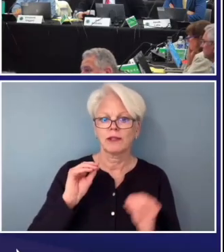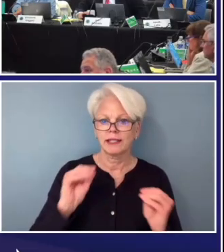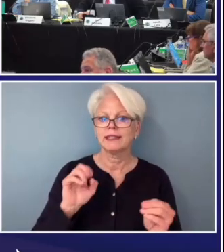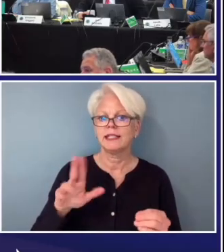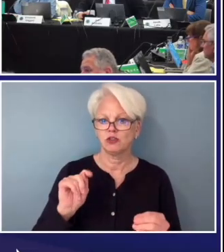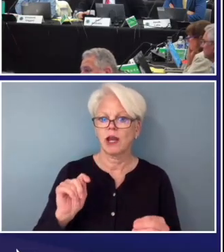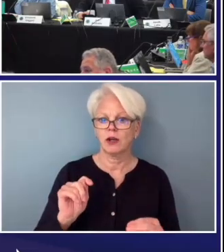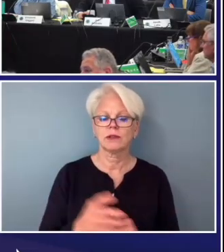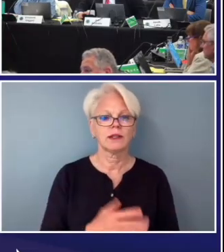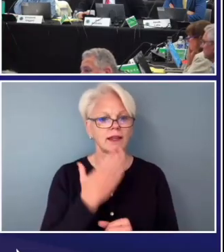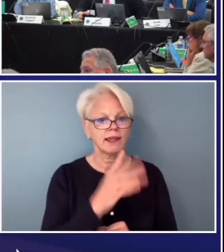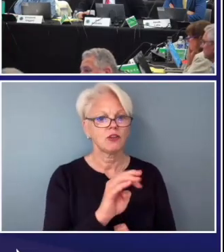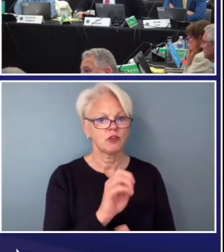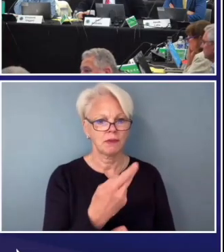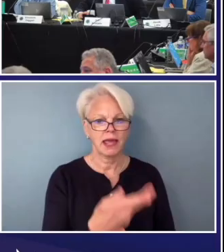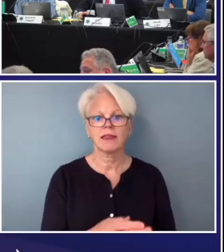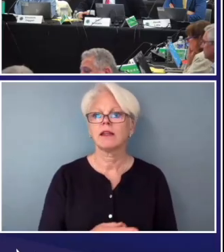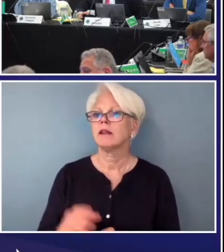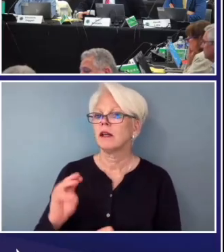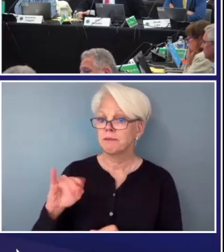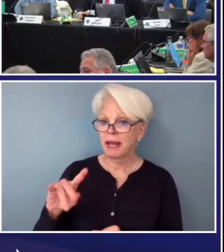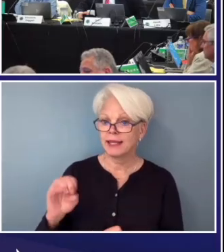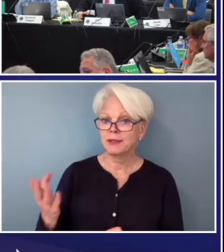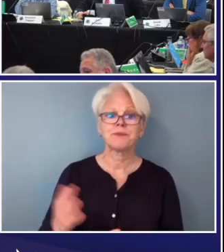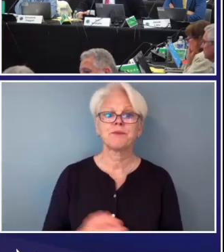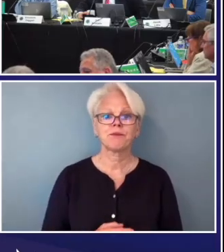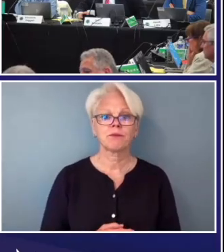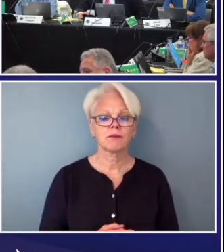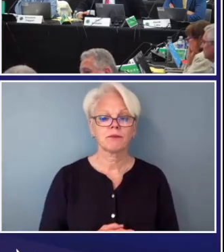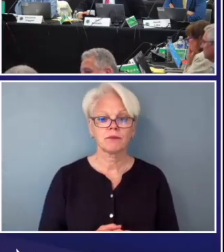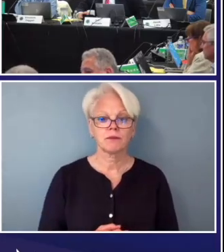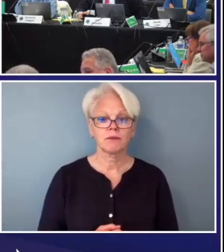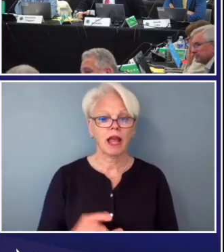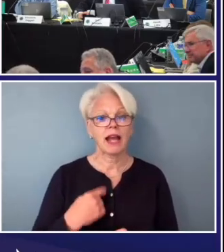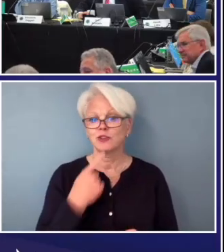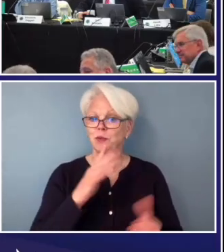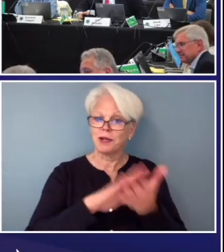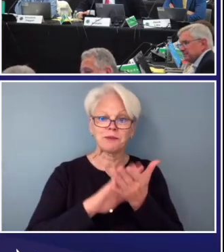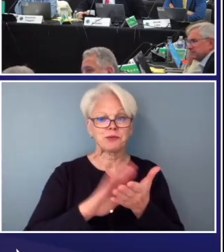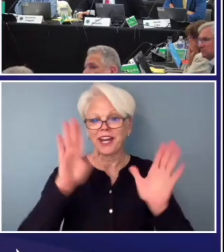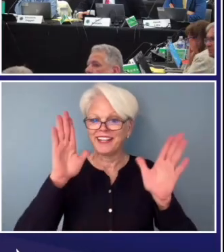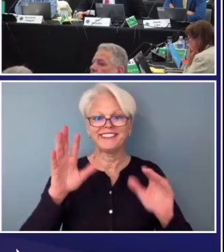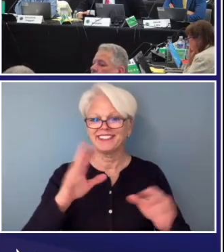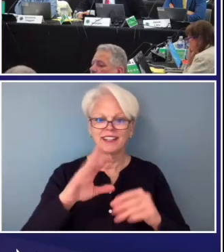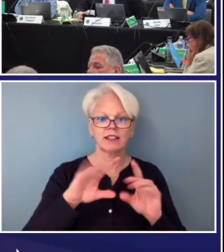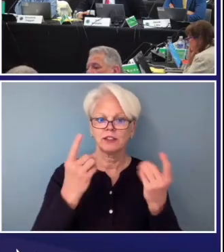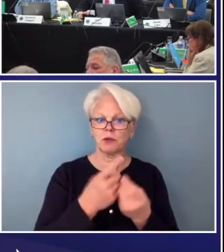Thank you, Beth. Mike, please. I'm just here to praise the department because as it continues on in 104.